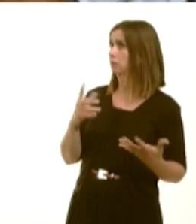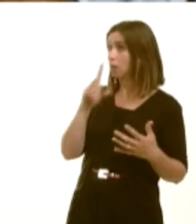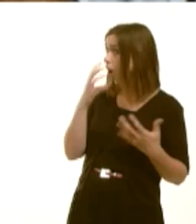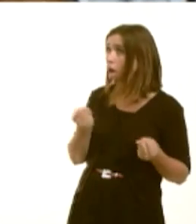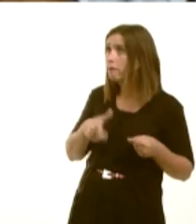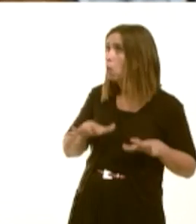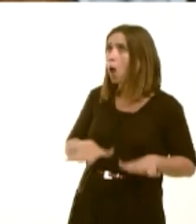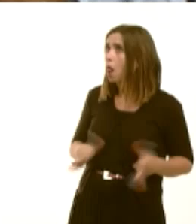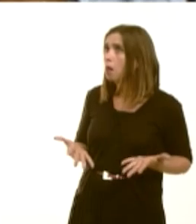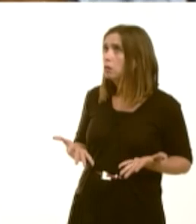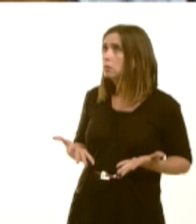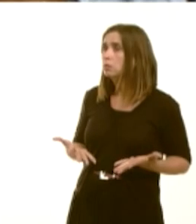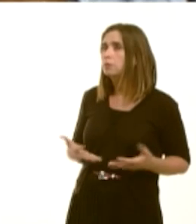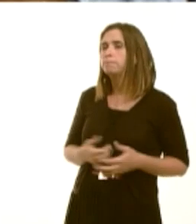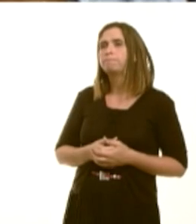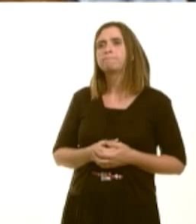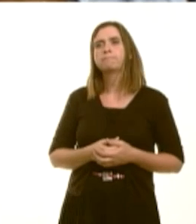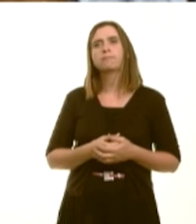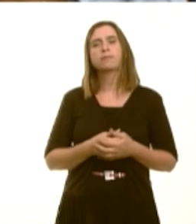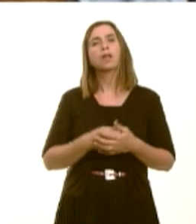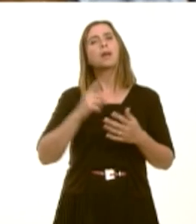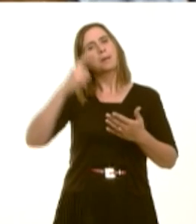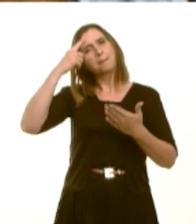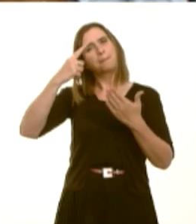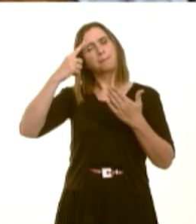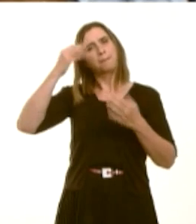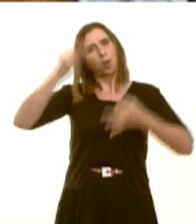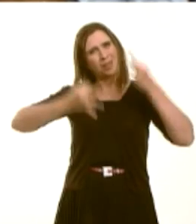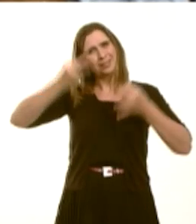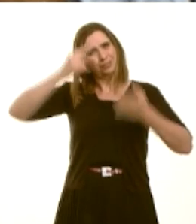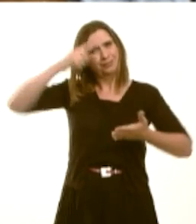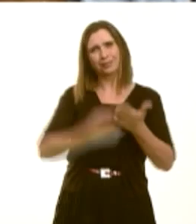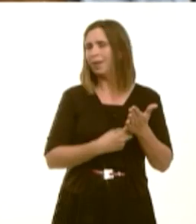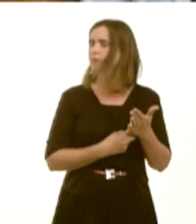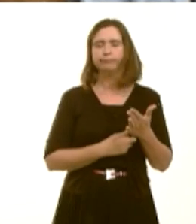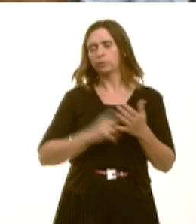treatments are not offered by politicians. Itís a decision for doctors. The IPFR process